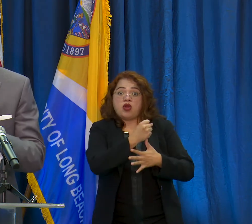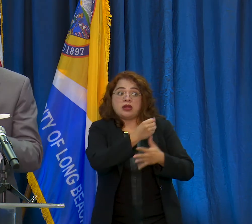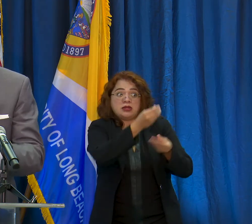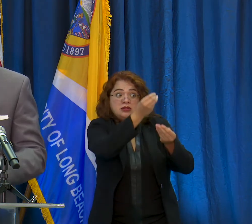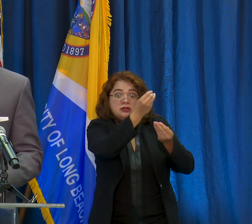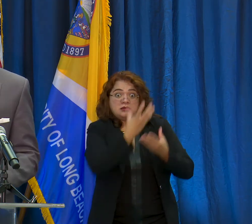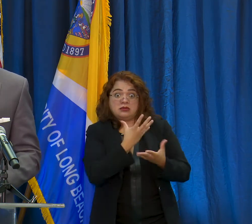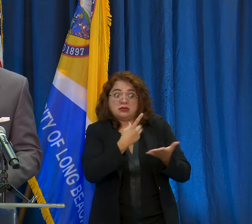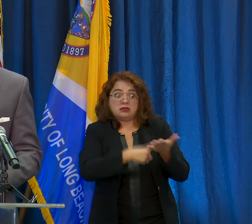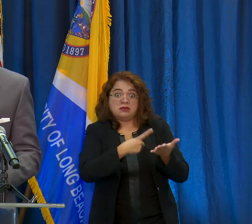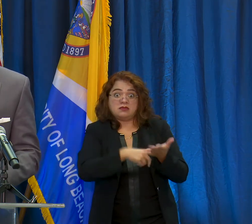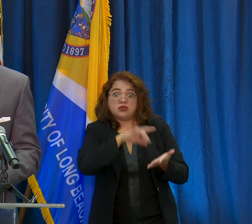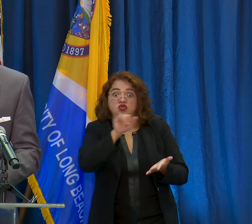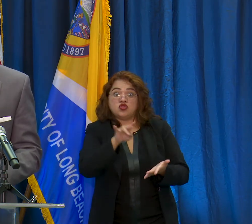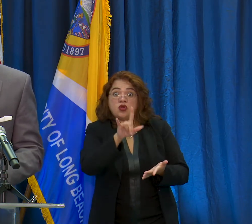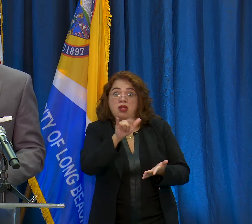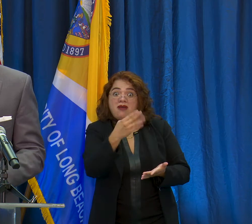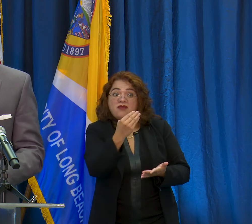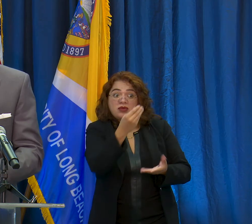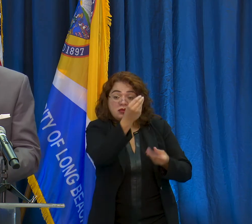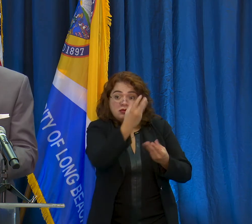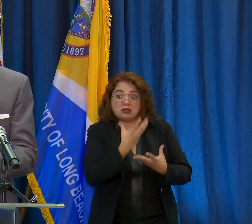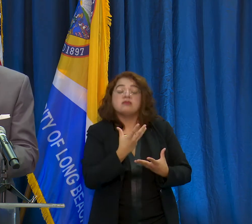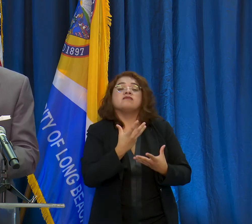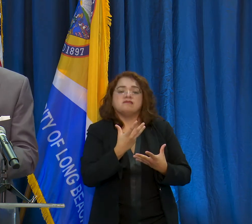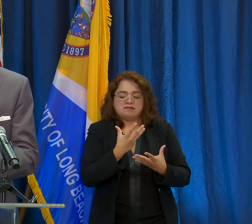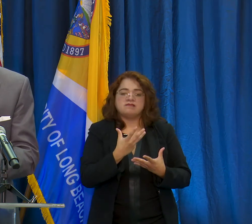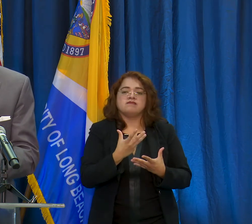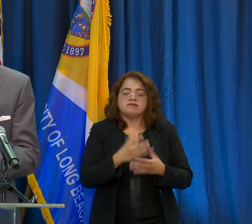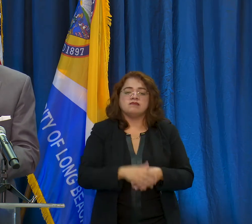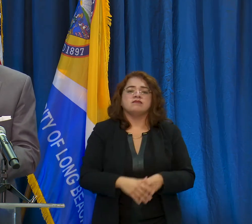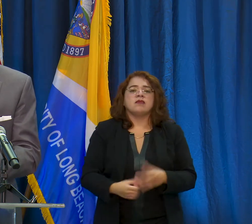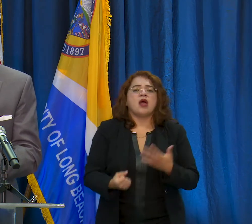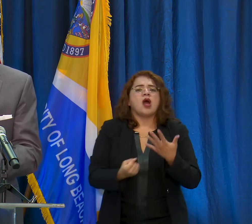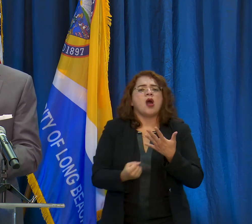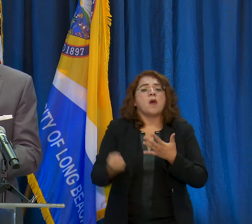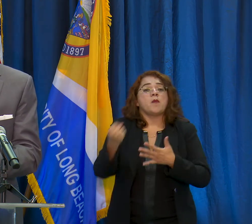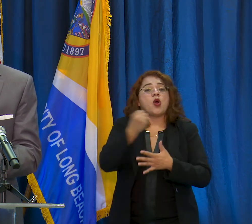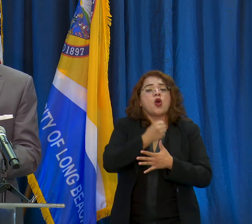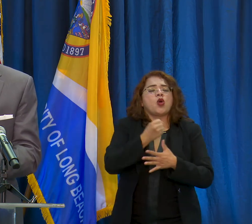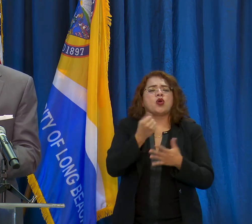discussed on July 14th. Some of those priorities for these